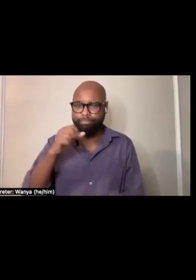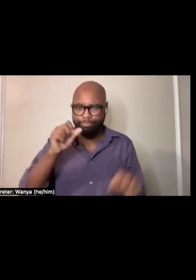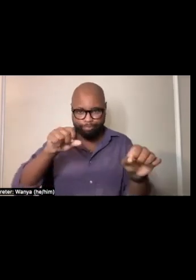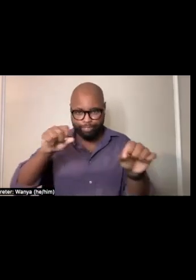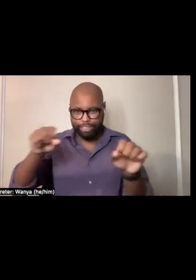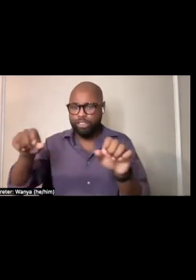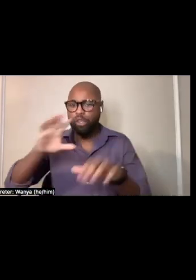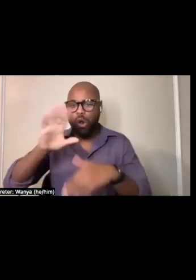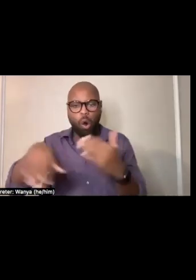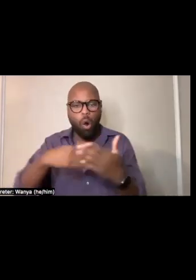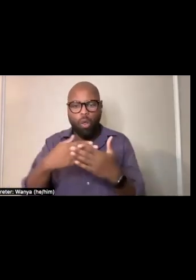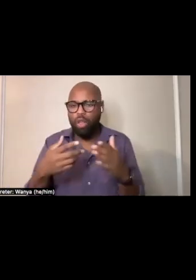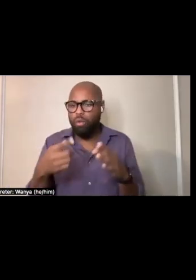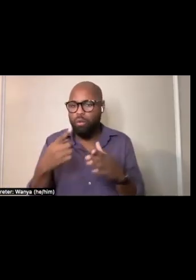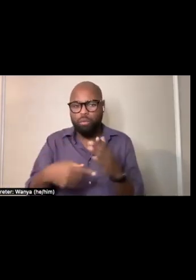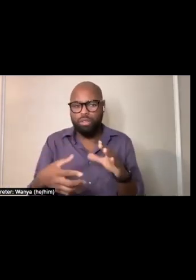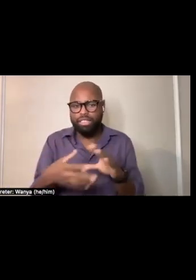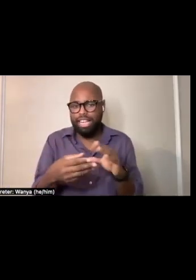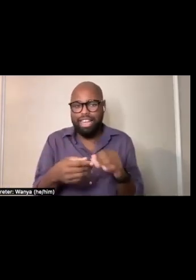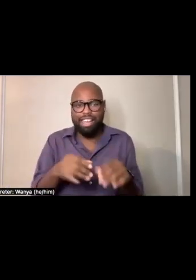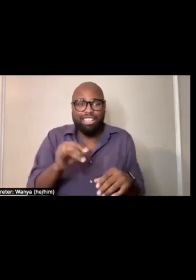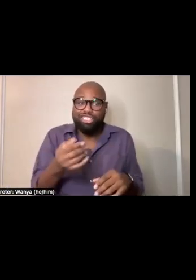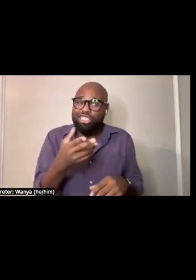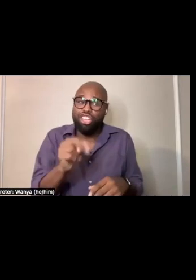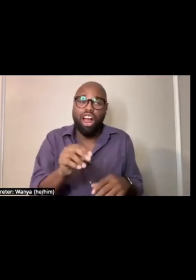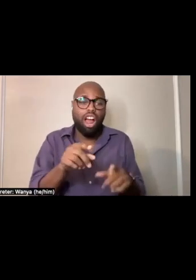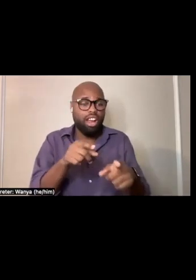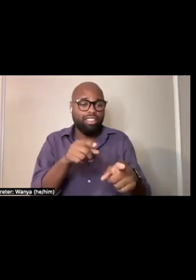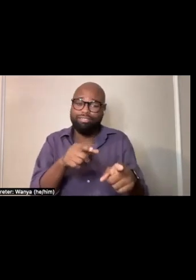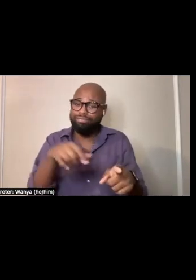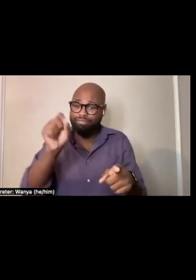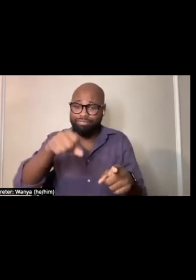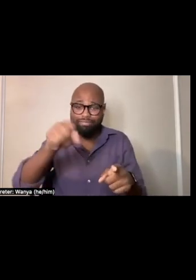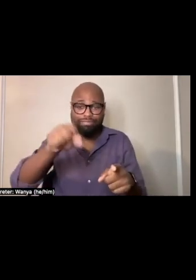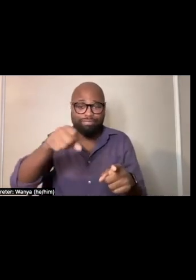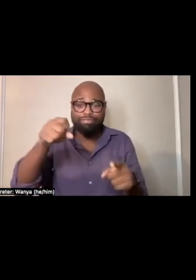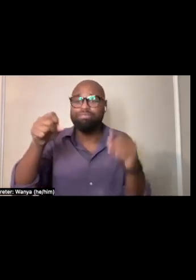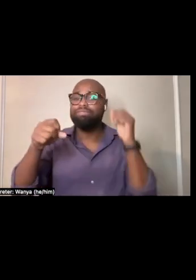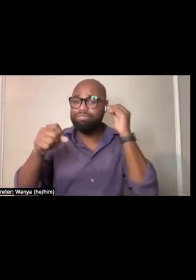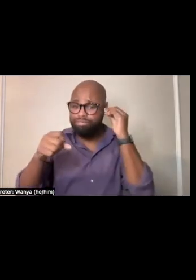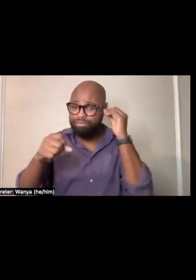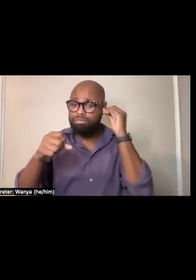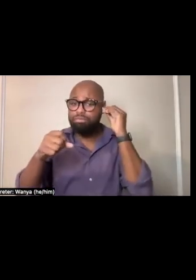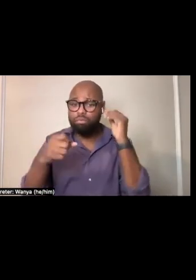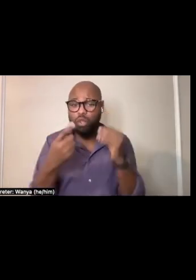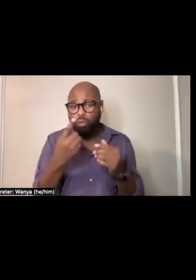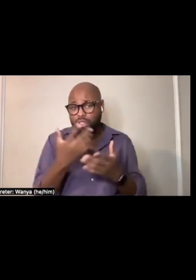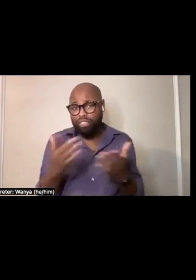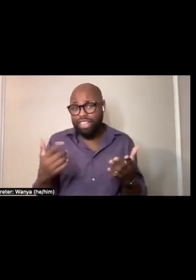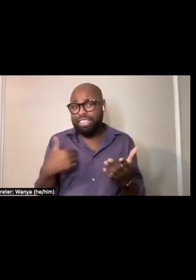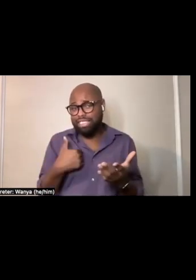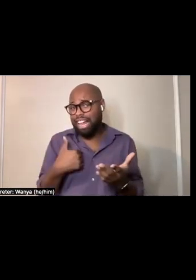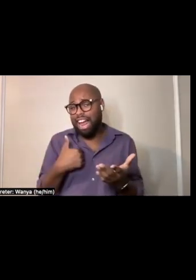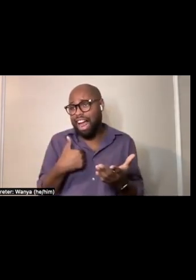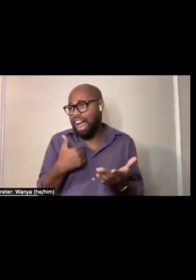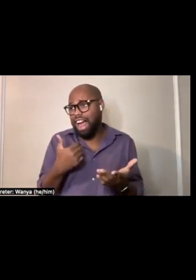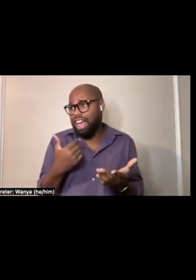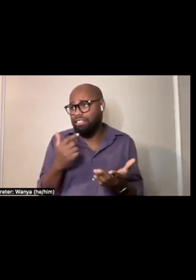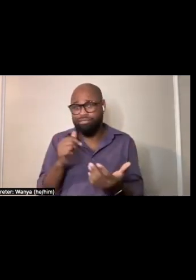And John, I mean, yes, I can It's one of the things I even ran into, I think this morning or yesterday